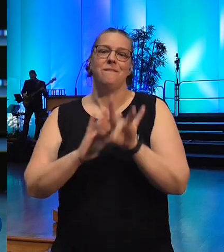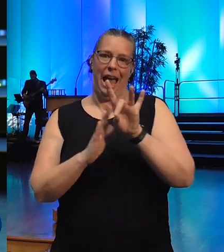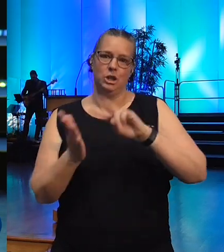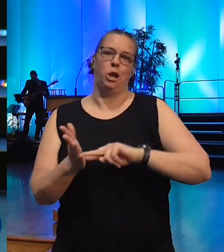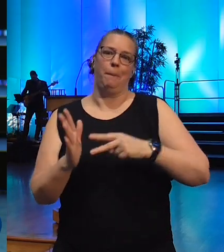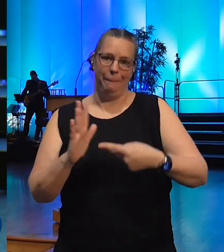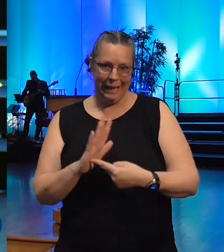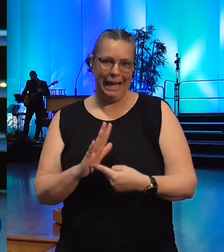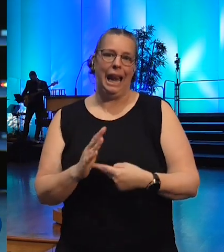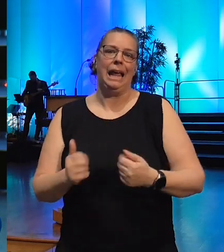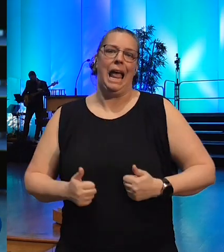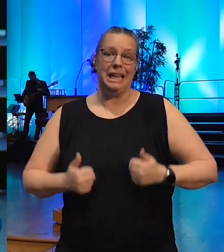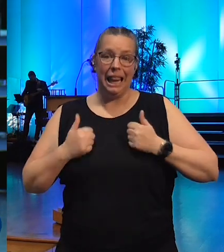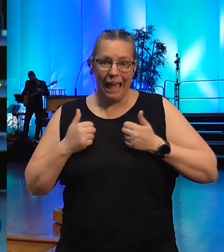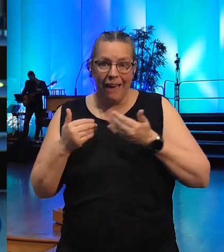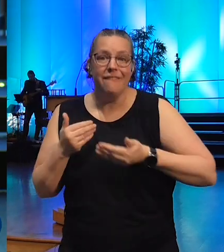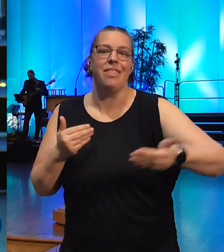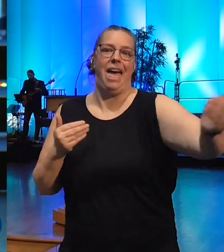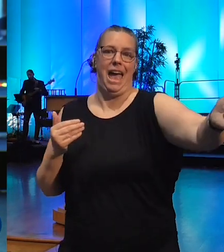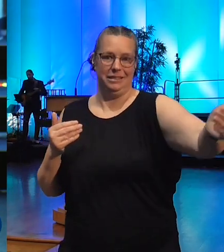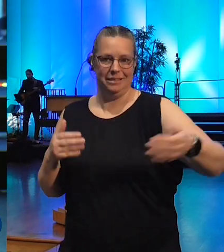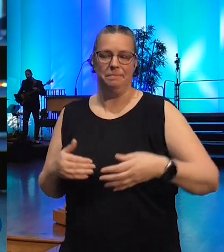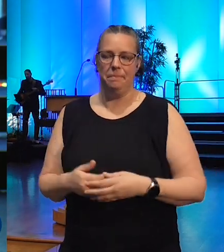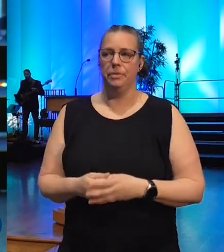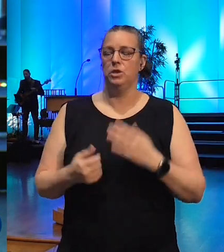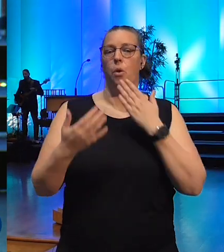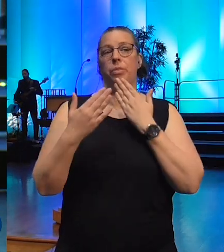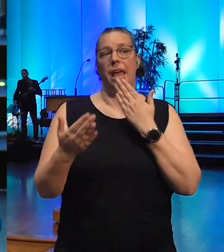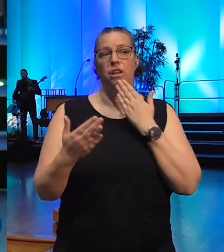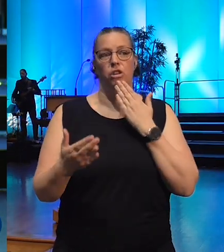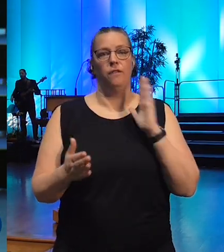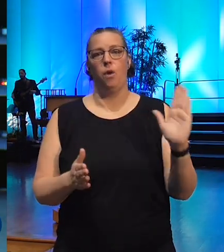with greater Clarity and wonder so thank you for all that you give we invite you to take